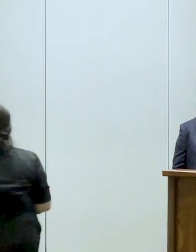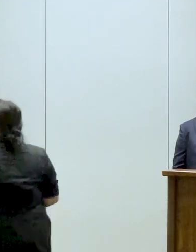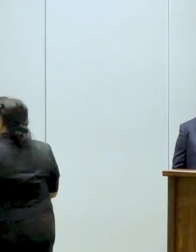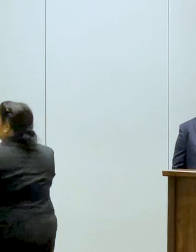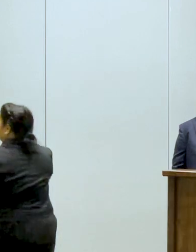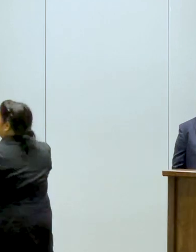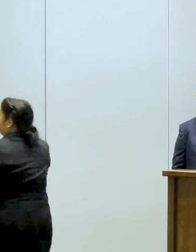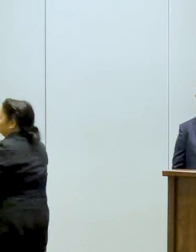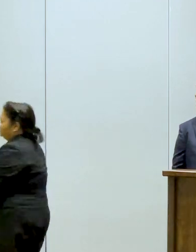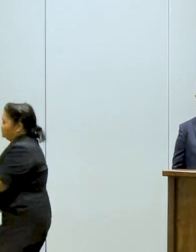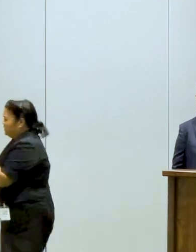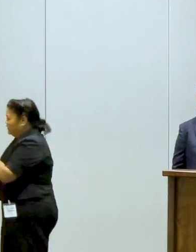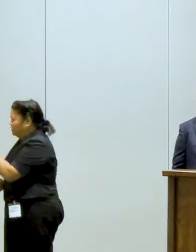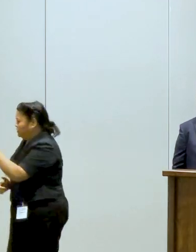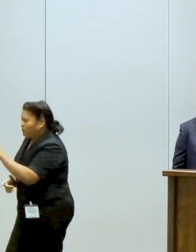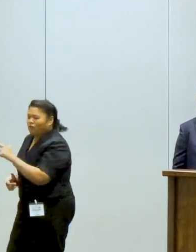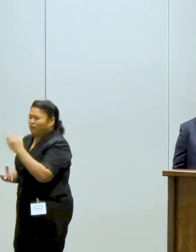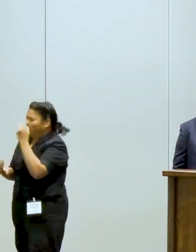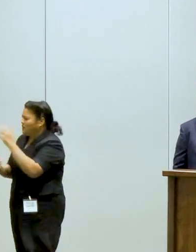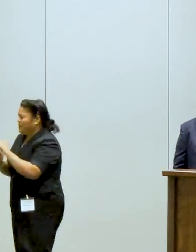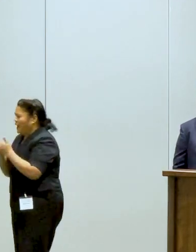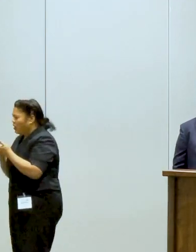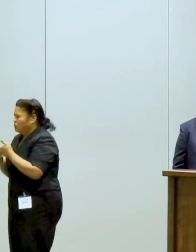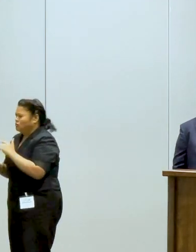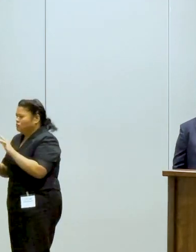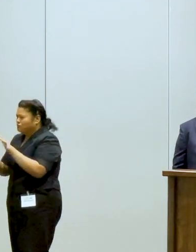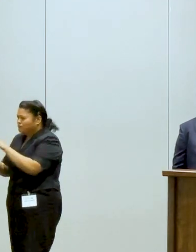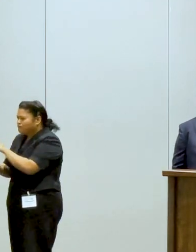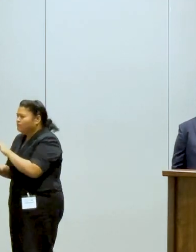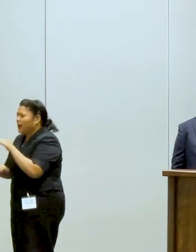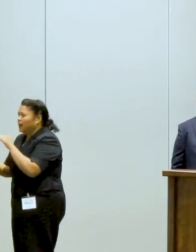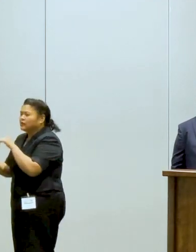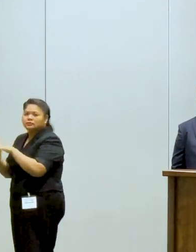fine motor control. So AI prompts can make navigation